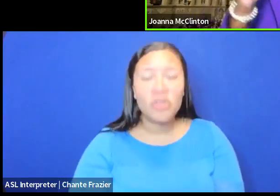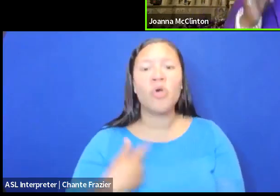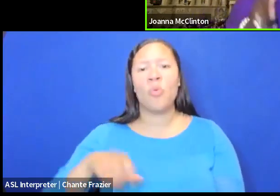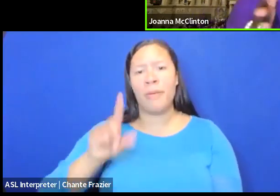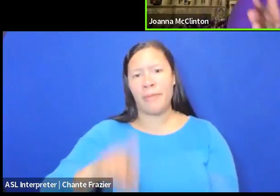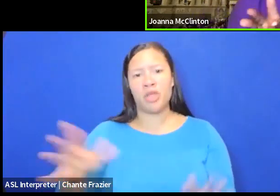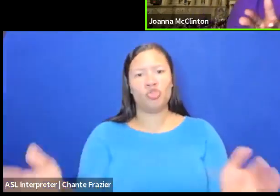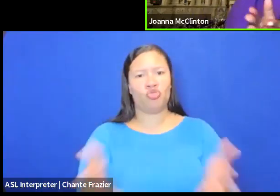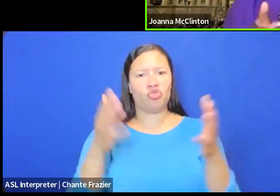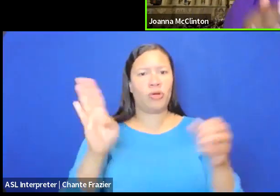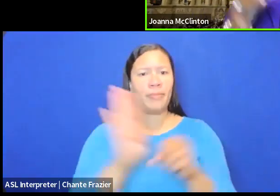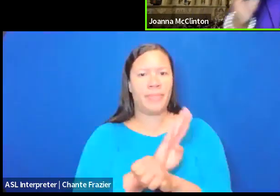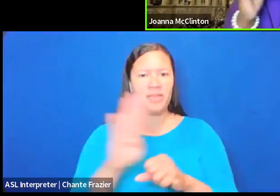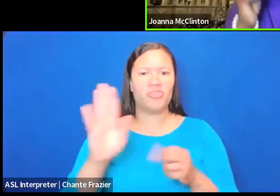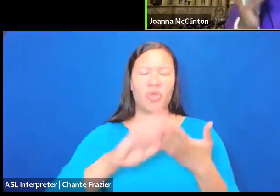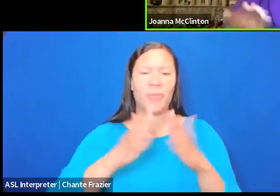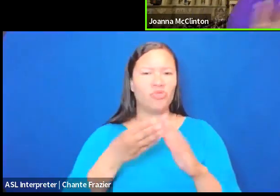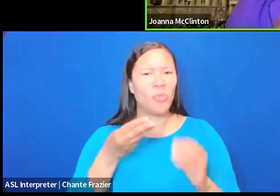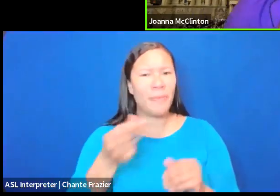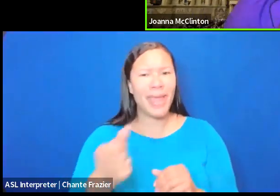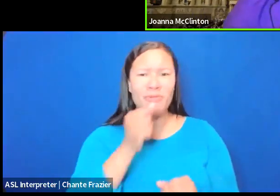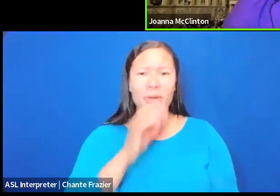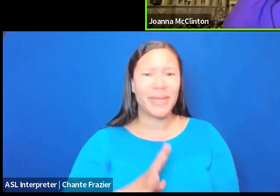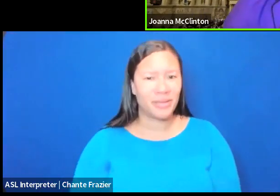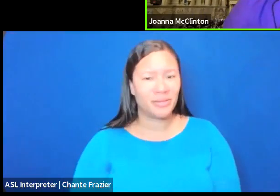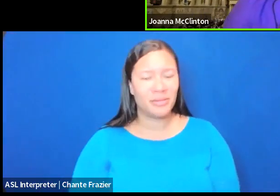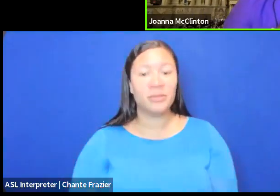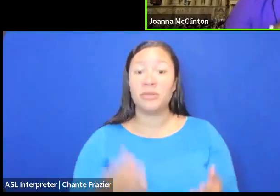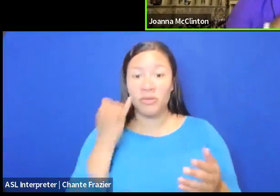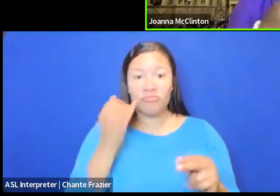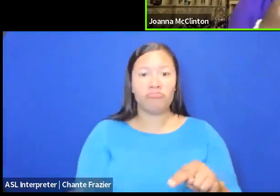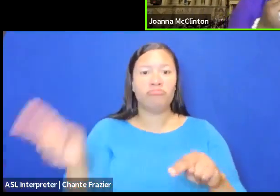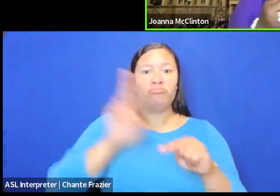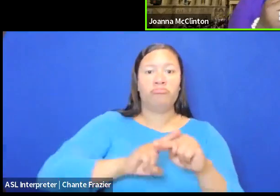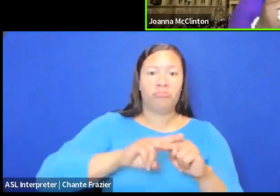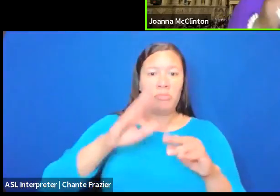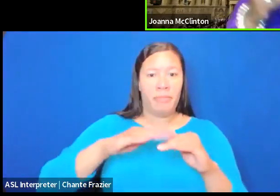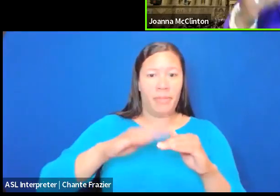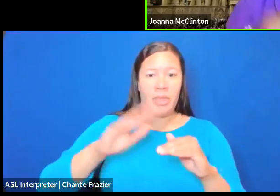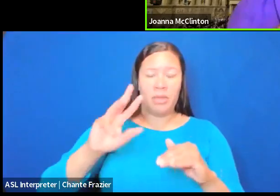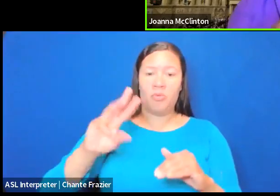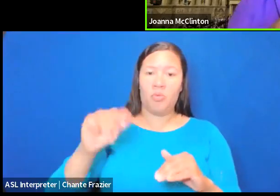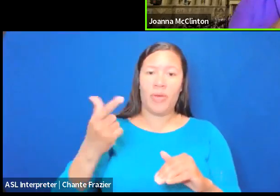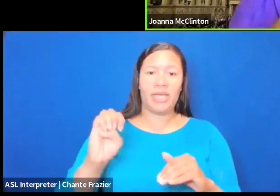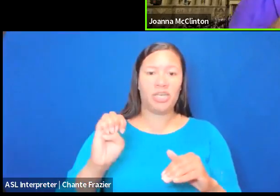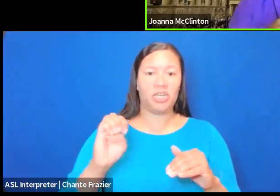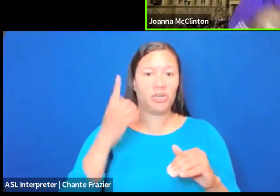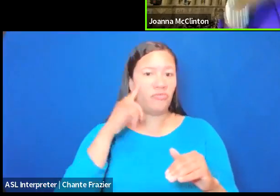adults who are working these jobs. We really need to encourage